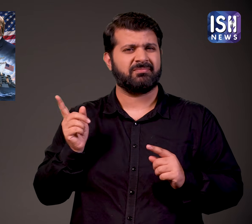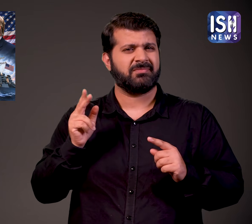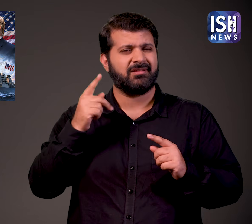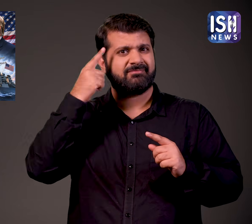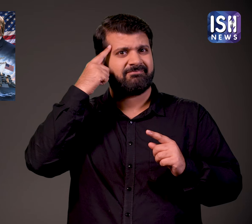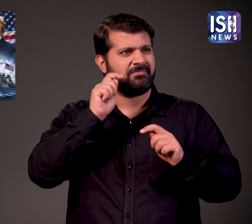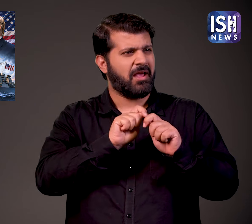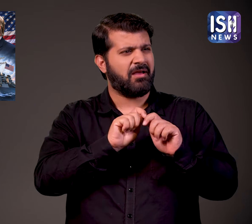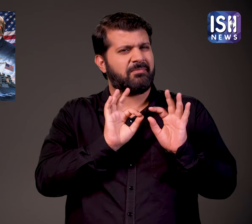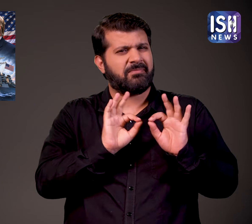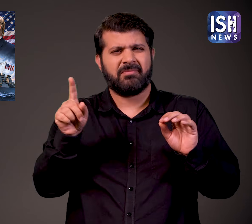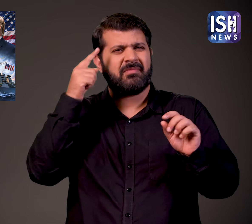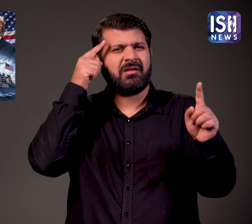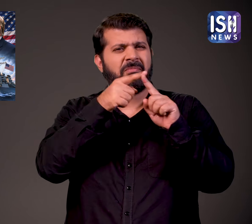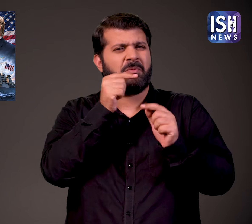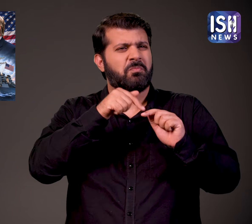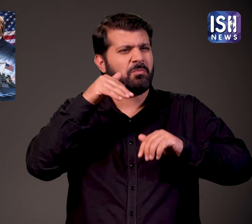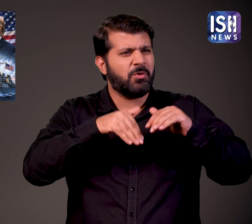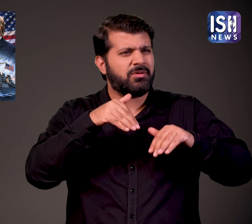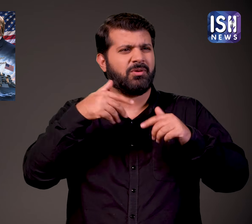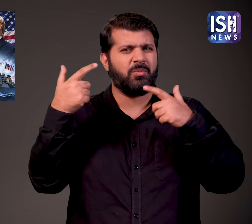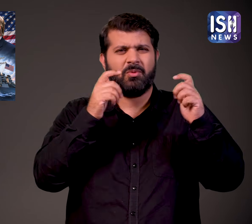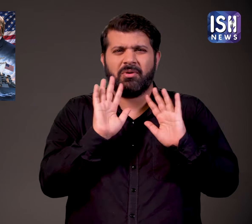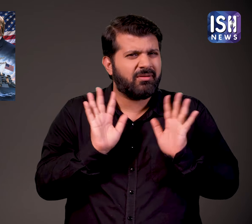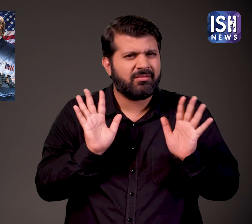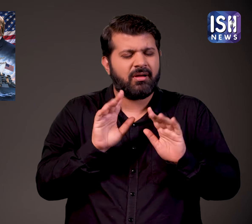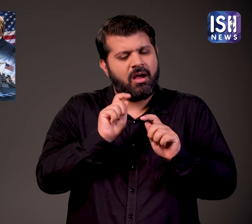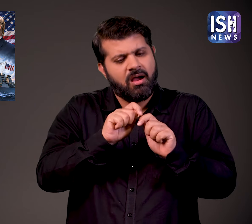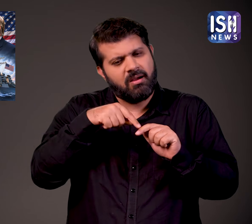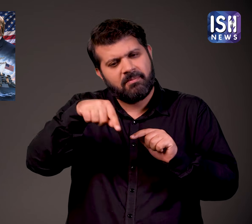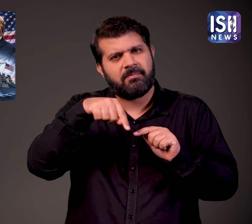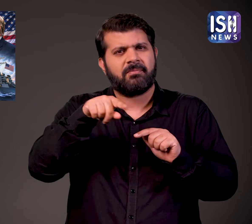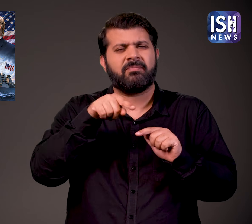These men were simply doing their jobs and had no role in the ongoing political conflict.